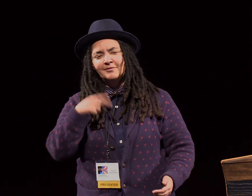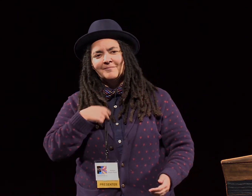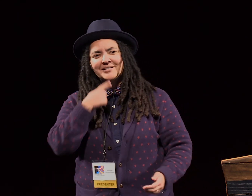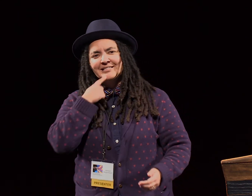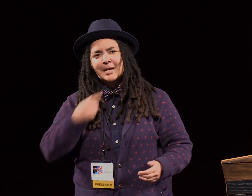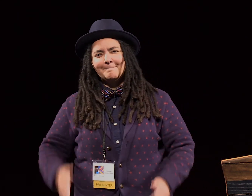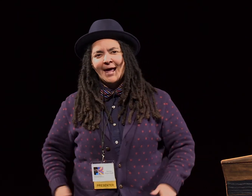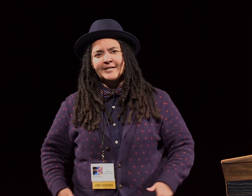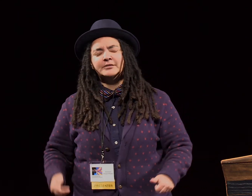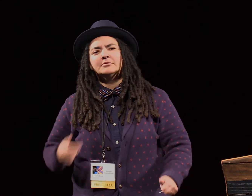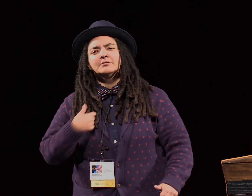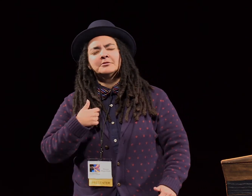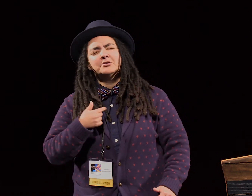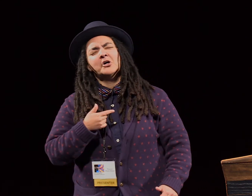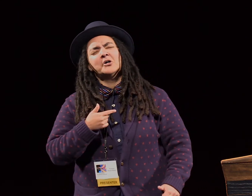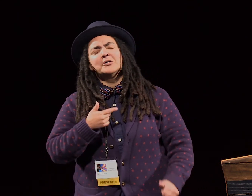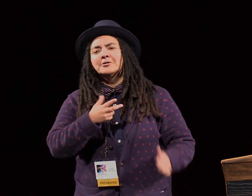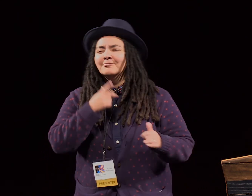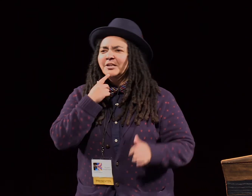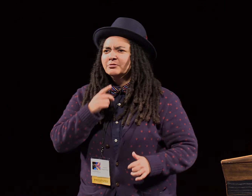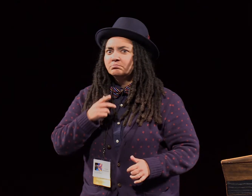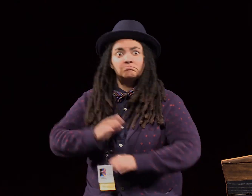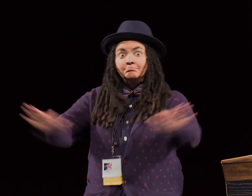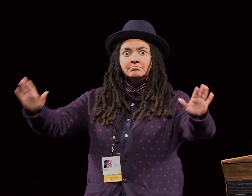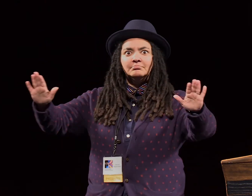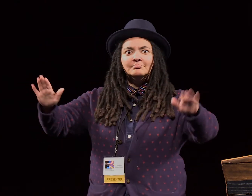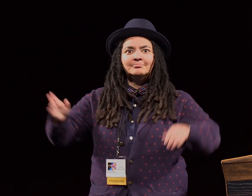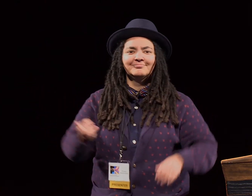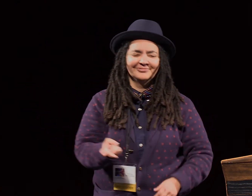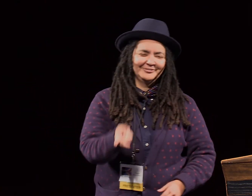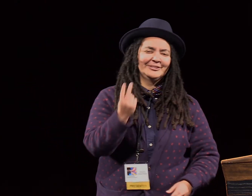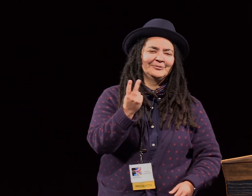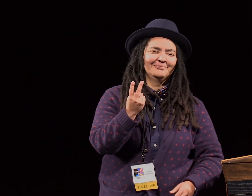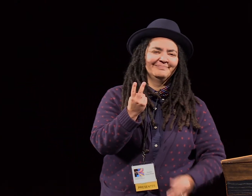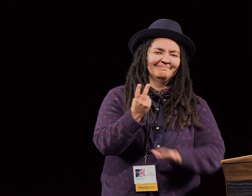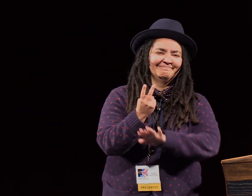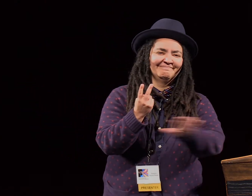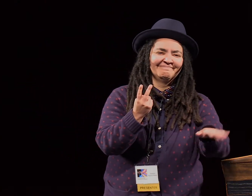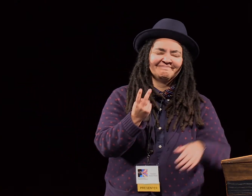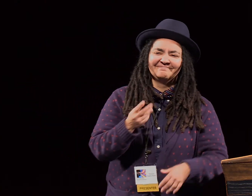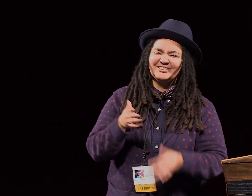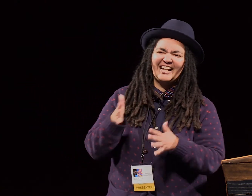So, we were thinking pants and then trousers. Then we had it.